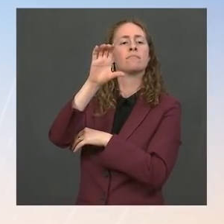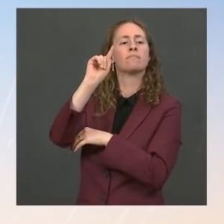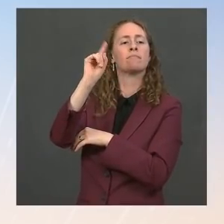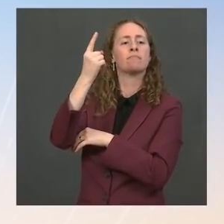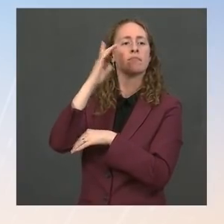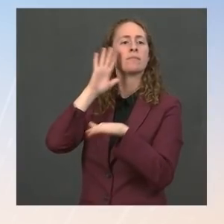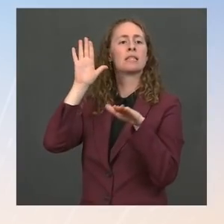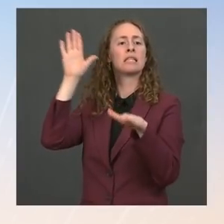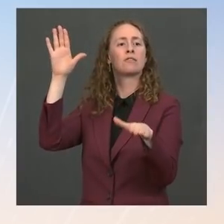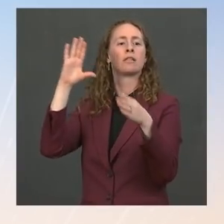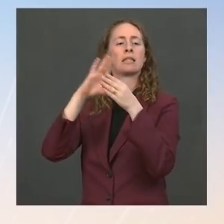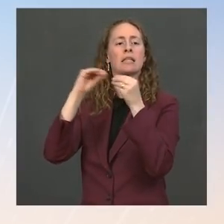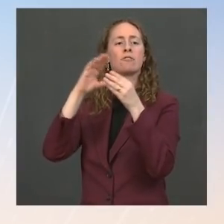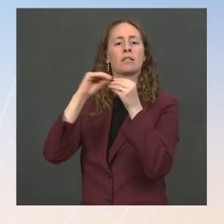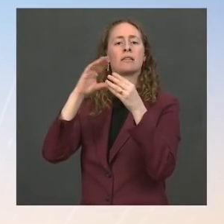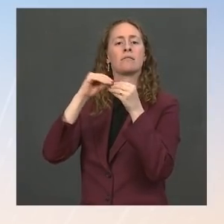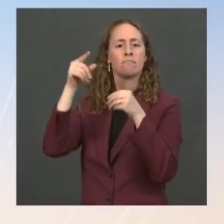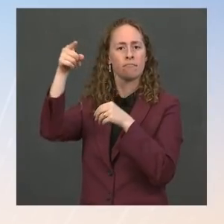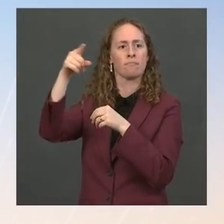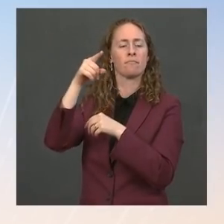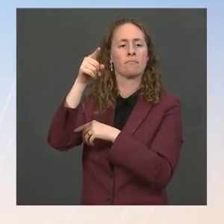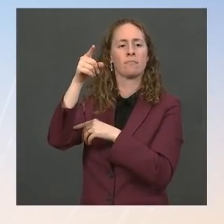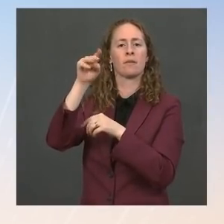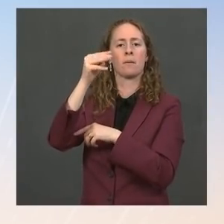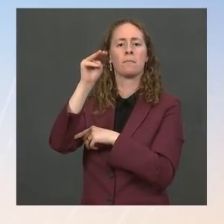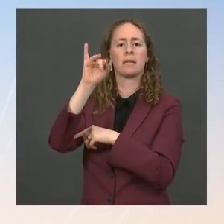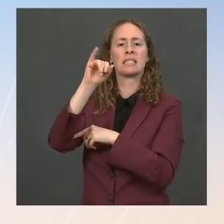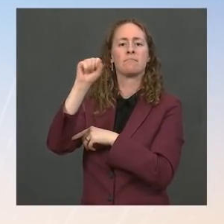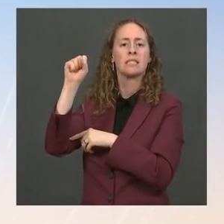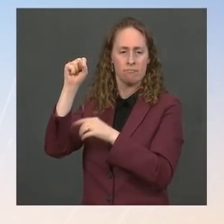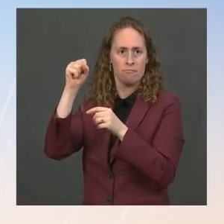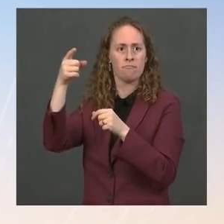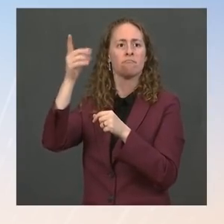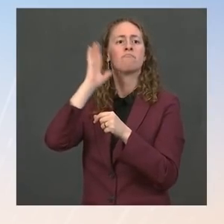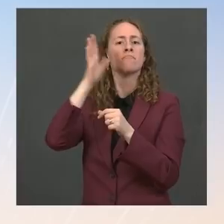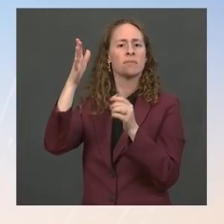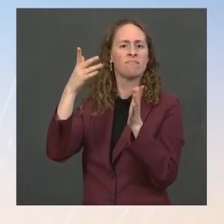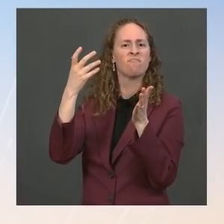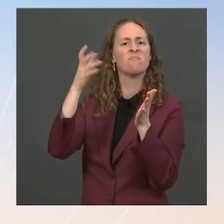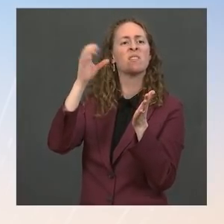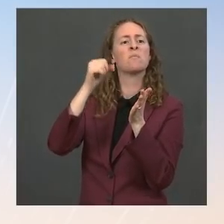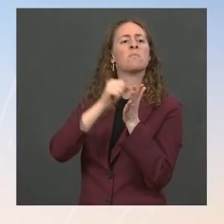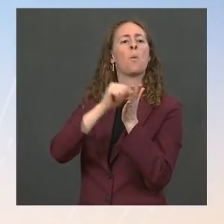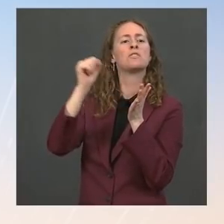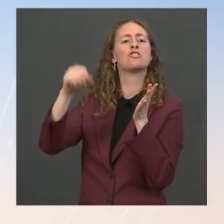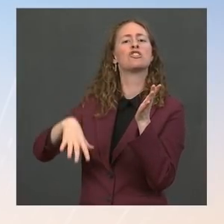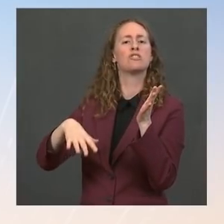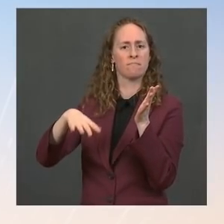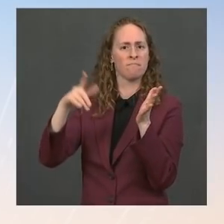that's a direct challenge to Roe v. Wade. Any reaction? Ms Psaki: I had not seen that -- you're correct --